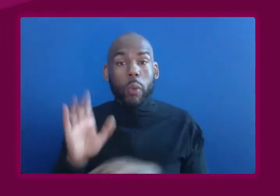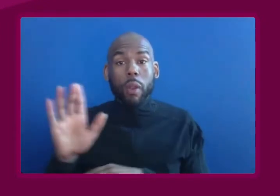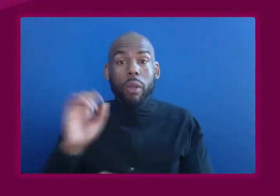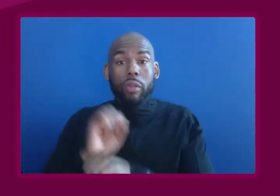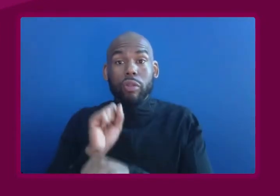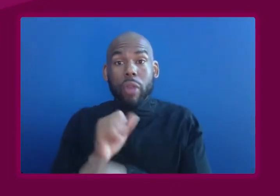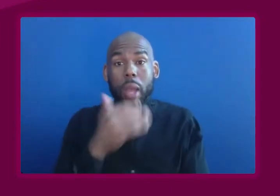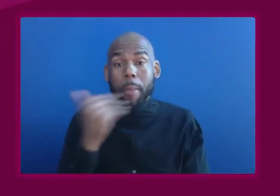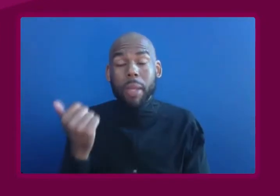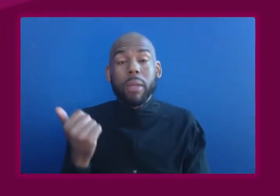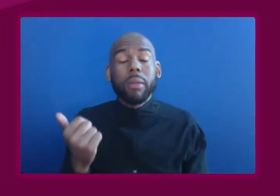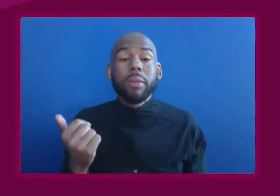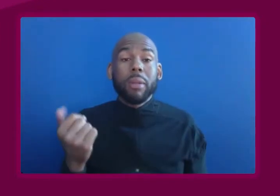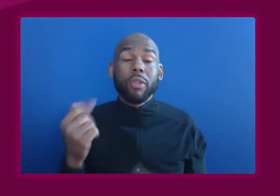There are many ways to start.